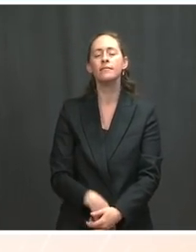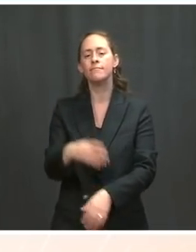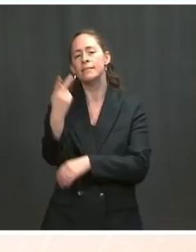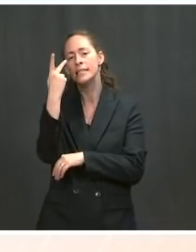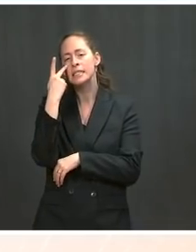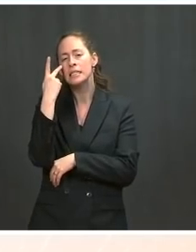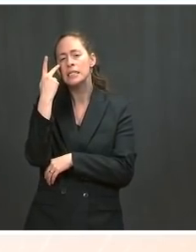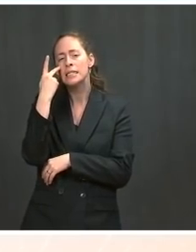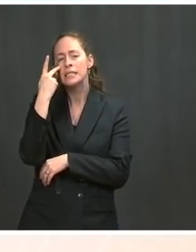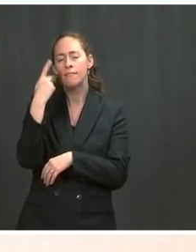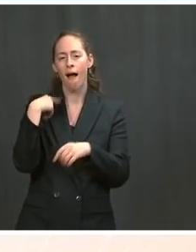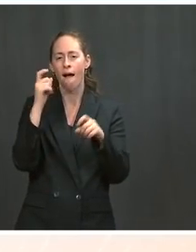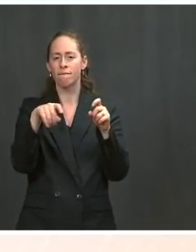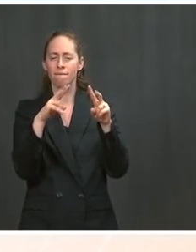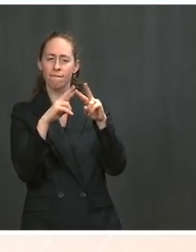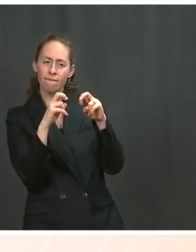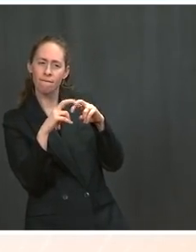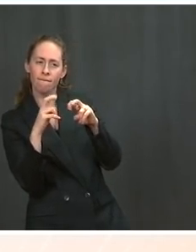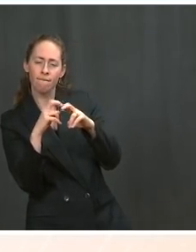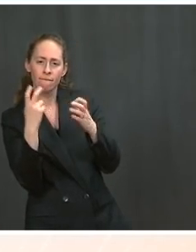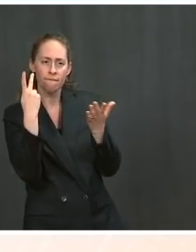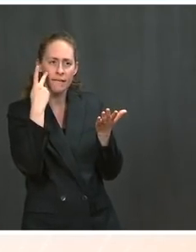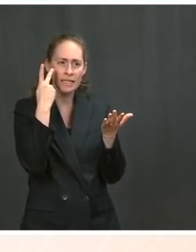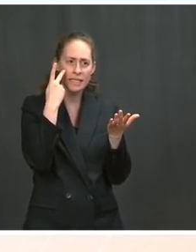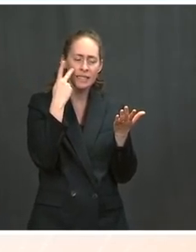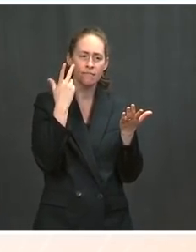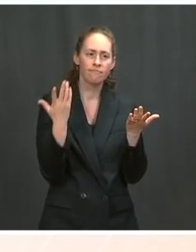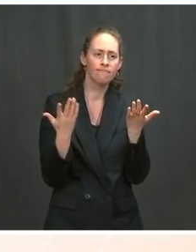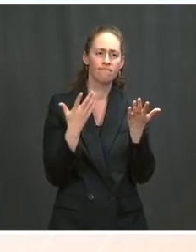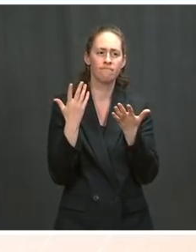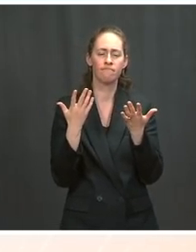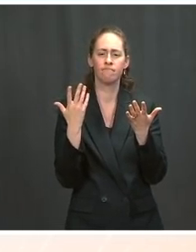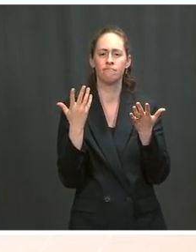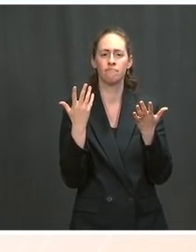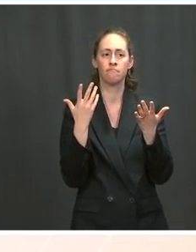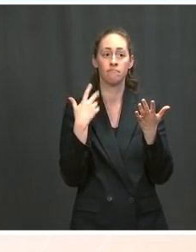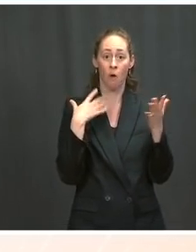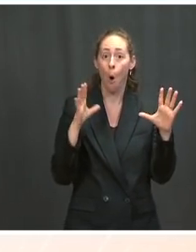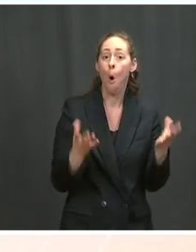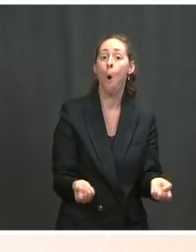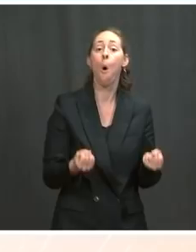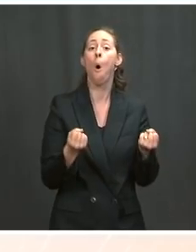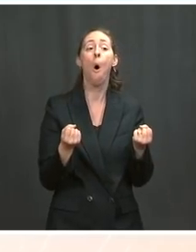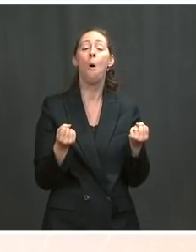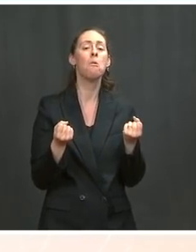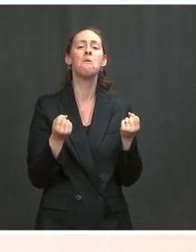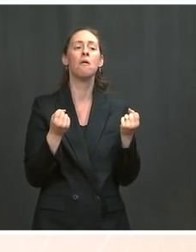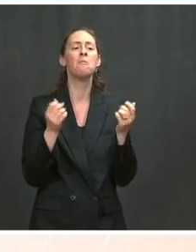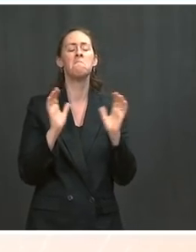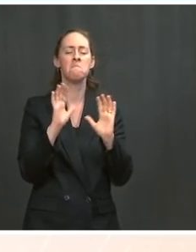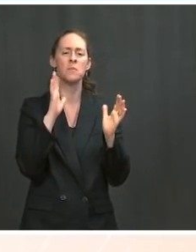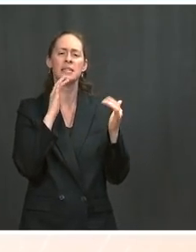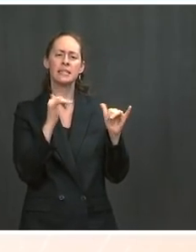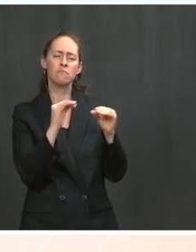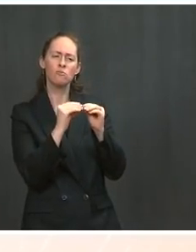It doesn't mean it's a moment of halting or not halting. As you know, there will be discussions up until the moment a bill passes with Democrats